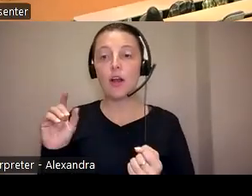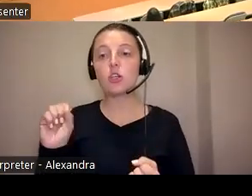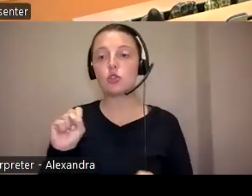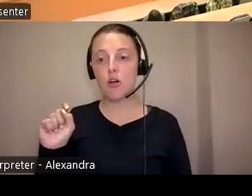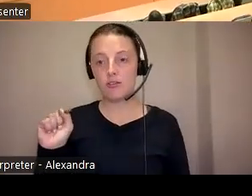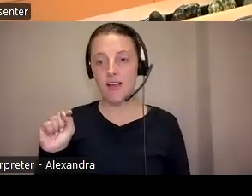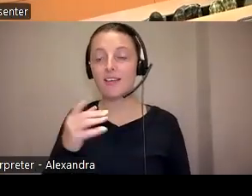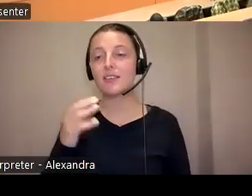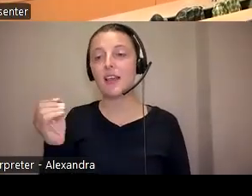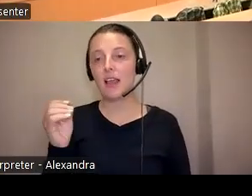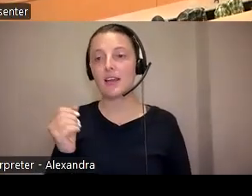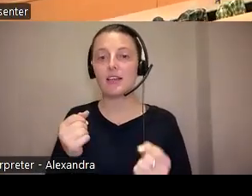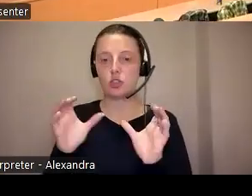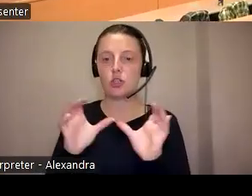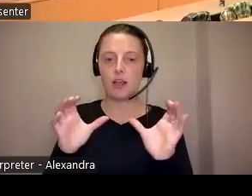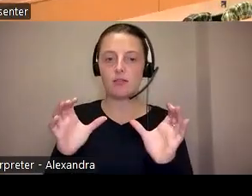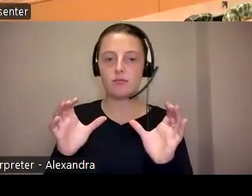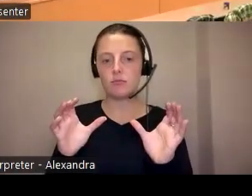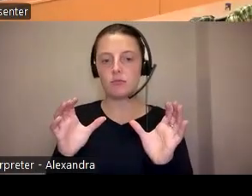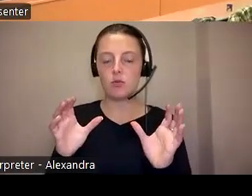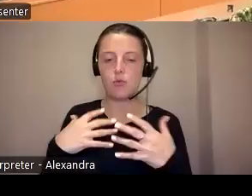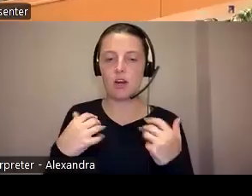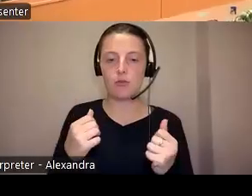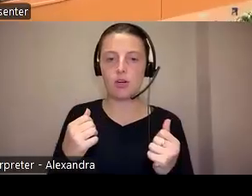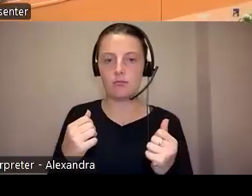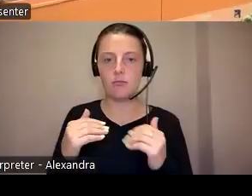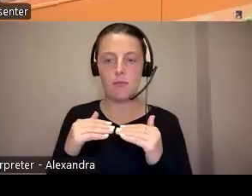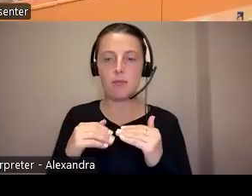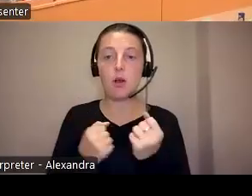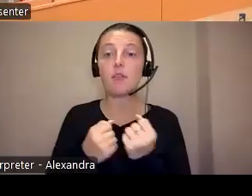peer advocate. But they um so I've been with the company for about 3 four months now. Um, you know,